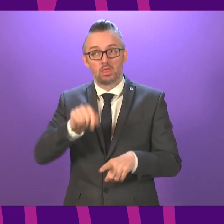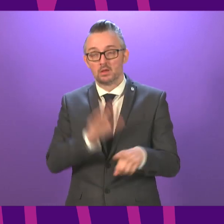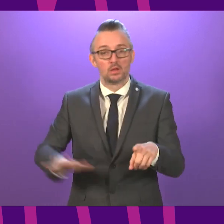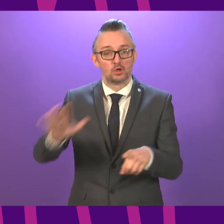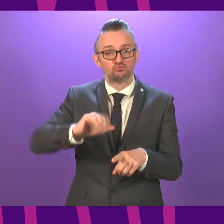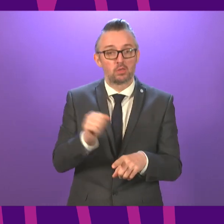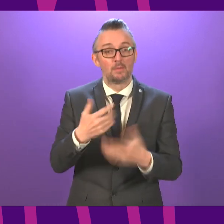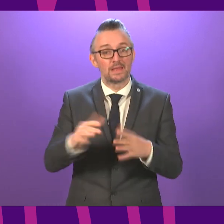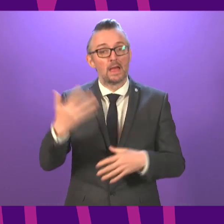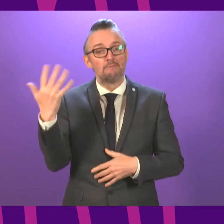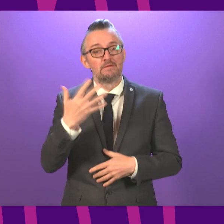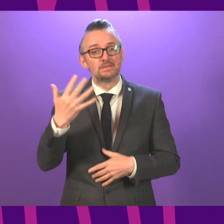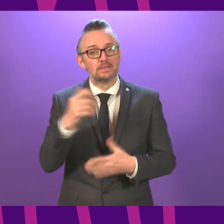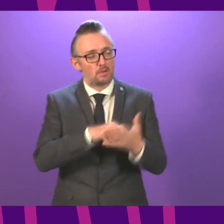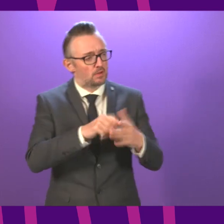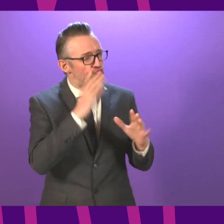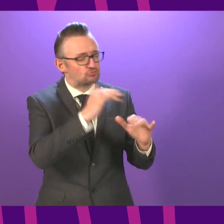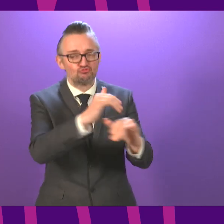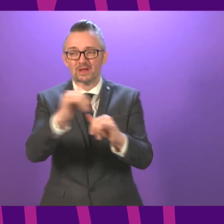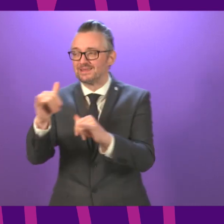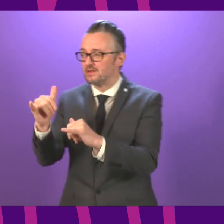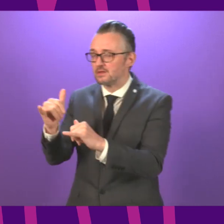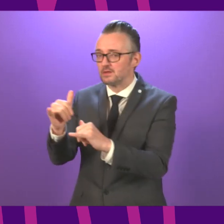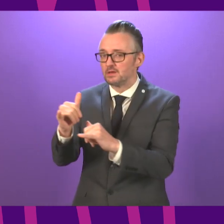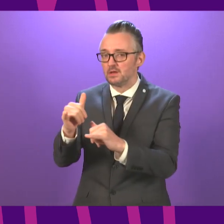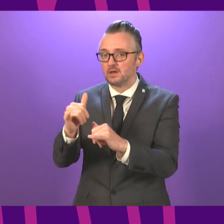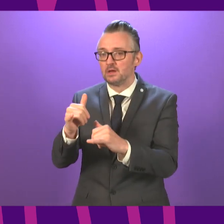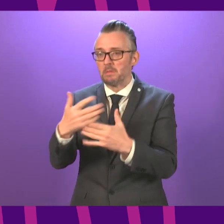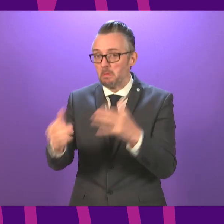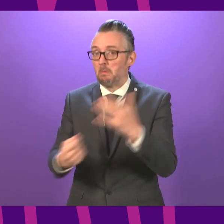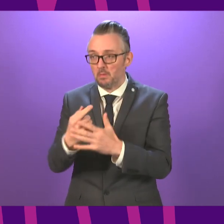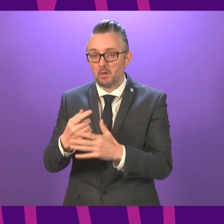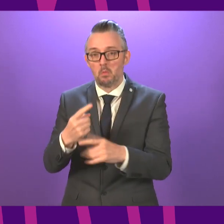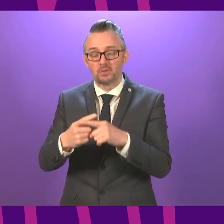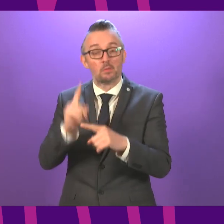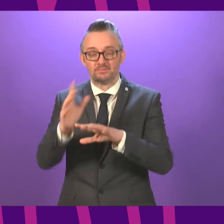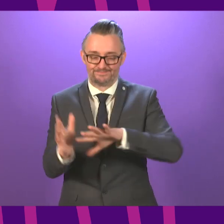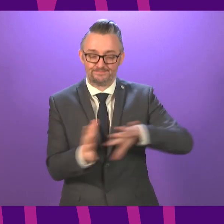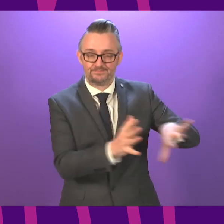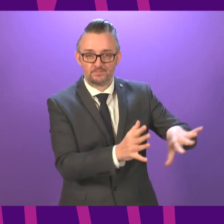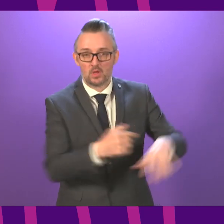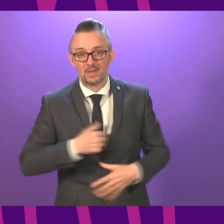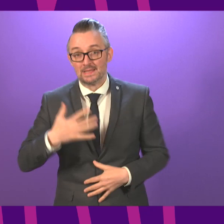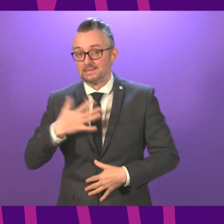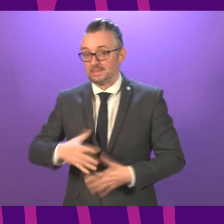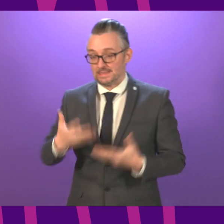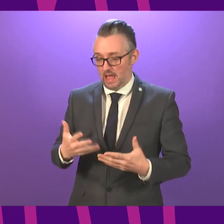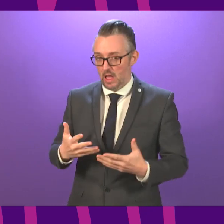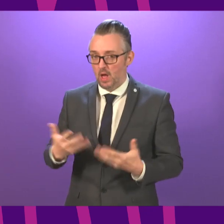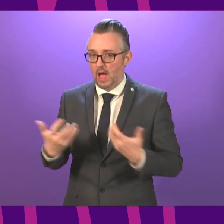the people of Scotland. However, that is for another day. What we need to do now is to find a way to mitigate—as much as we are able, although we will not be able to do so completely—the